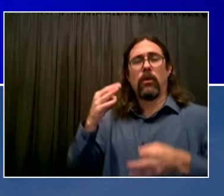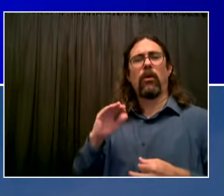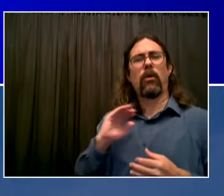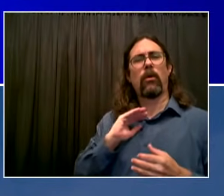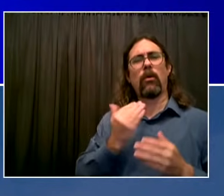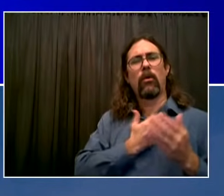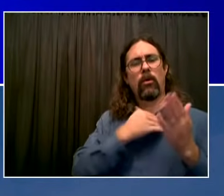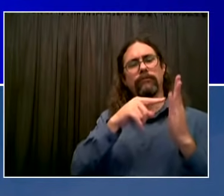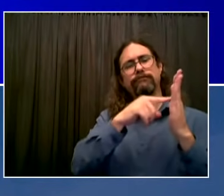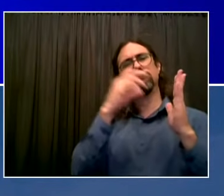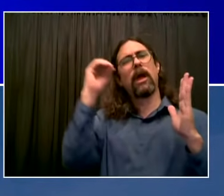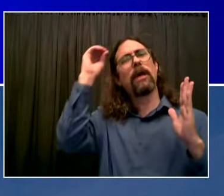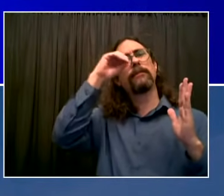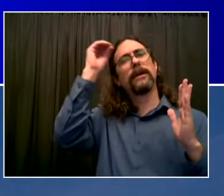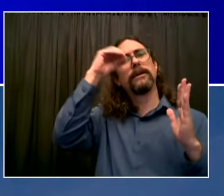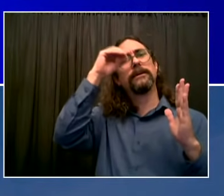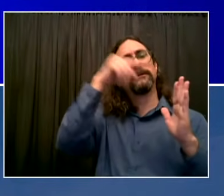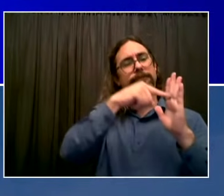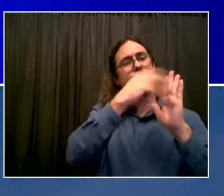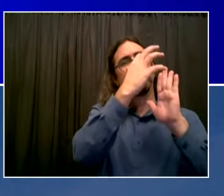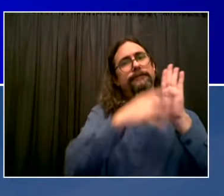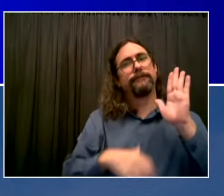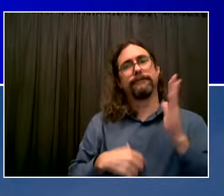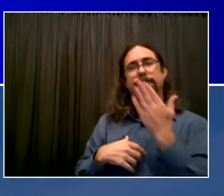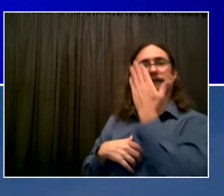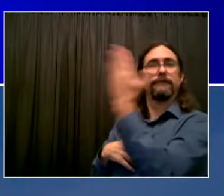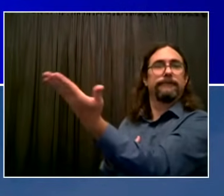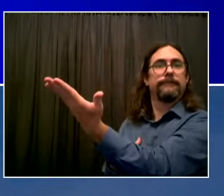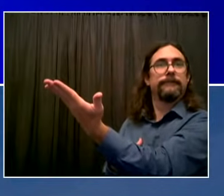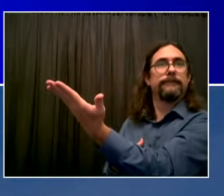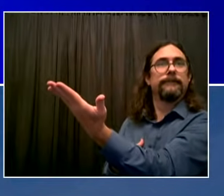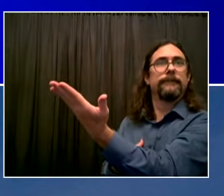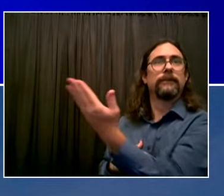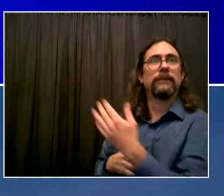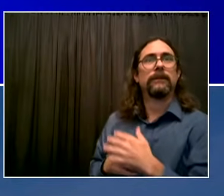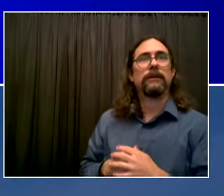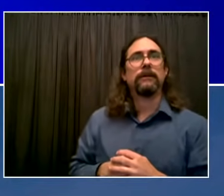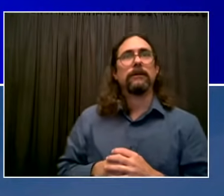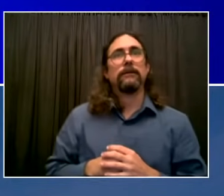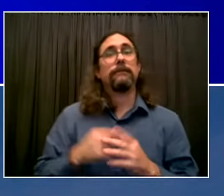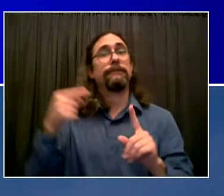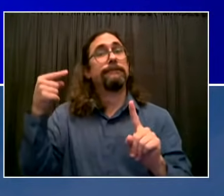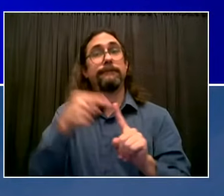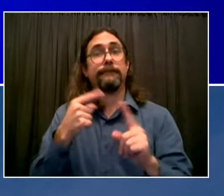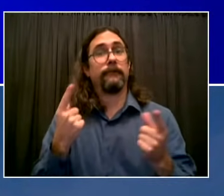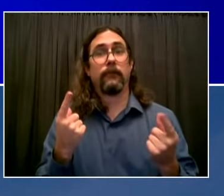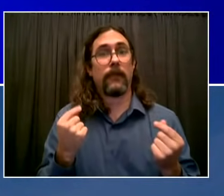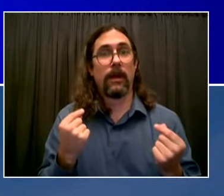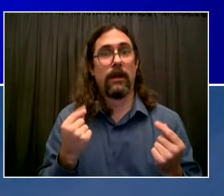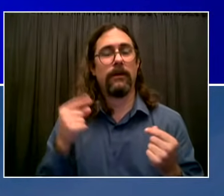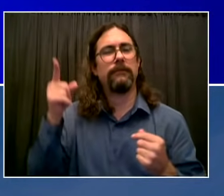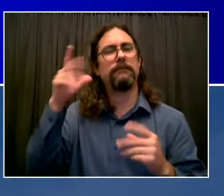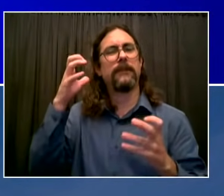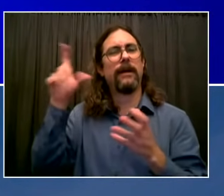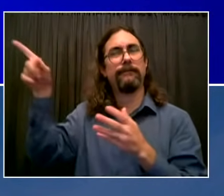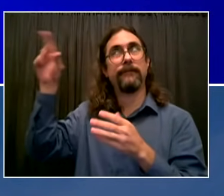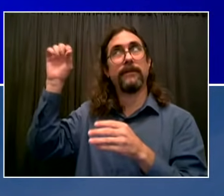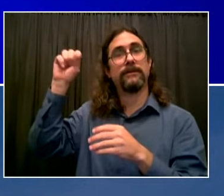AND THIS WILL RELATE TO CONCEALED HANDGUNS. I'M SURE CHIEF HOLMES WILL BE THE FIRST TO SAY